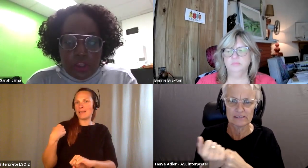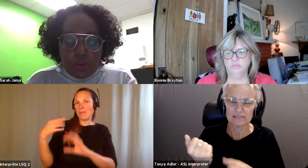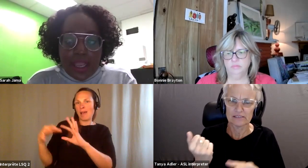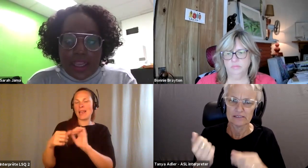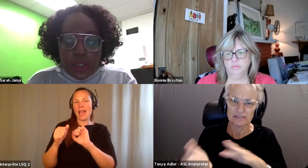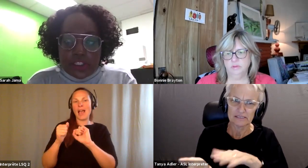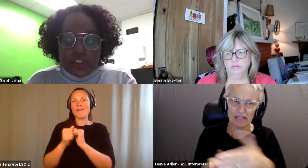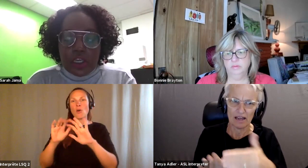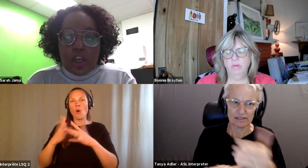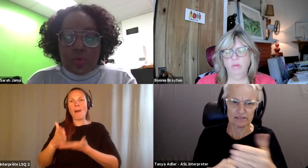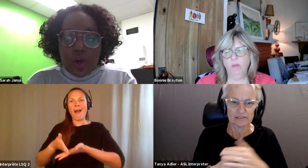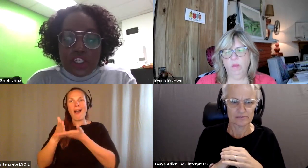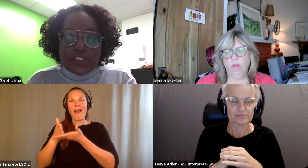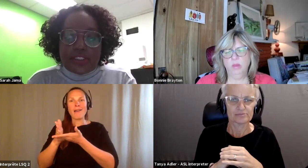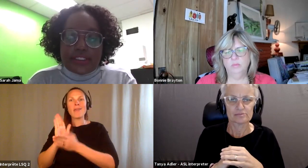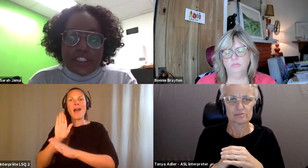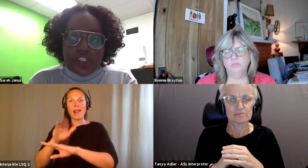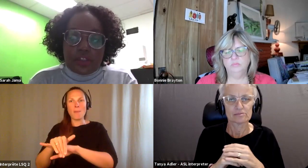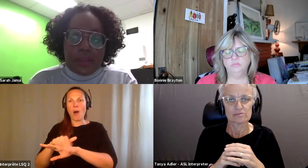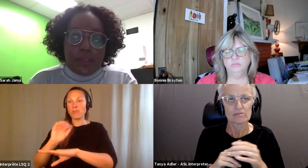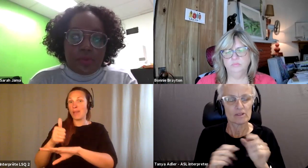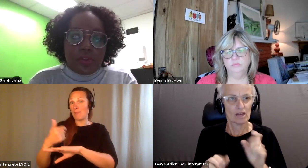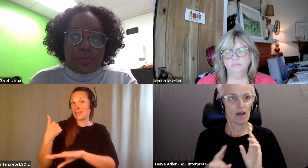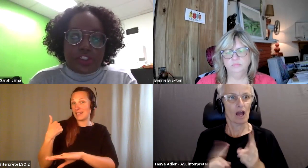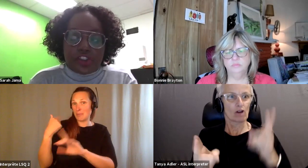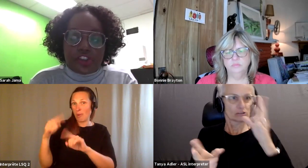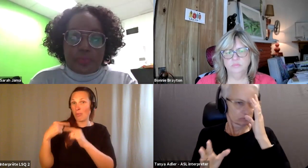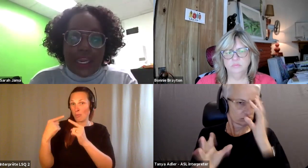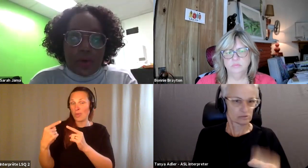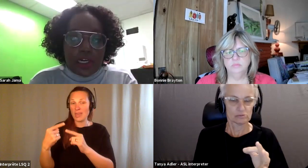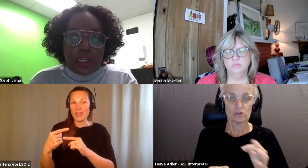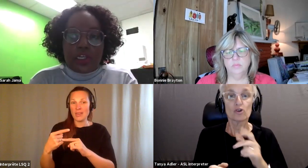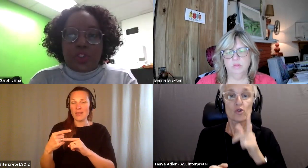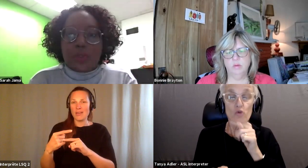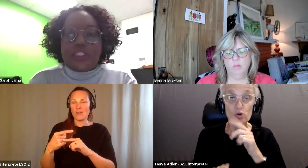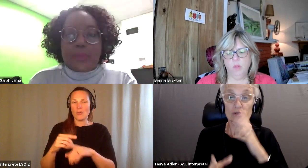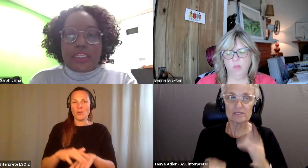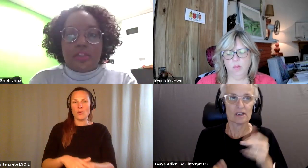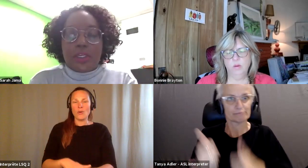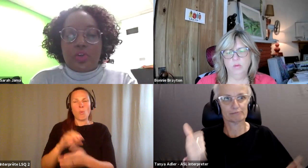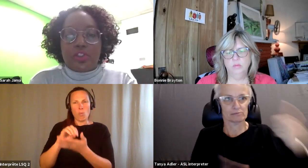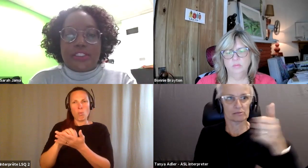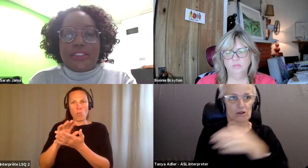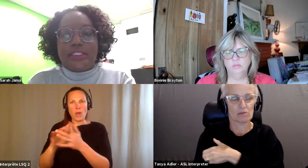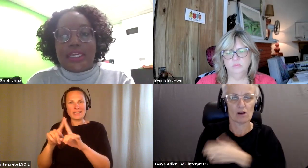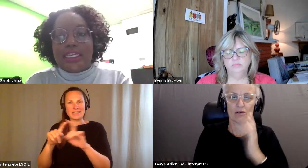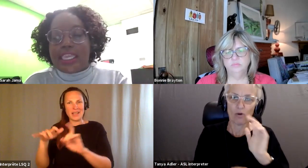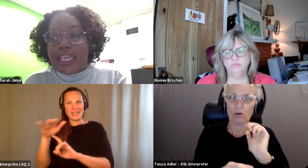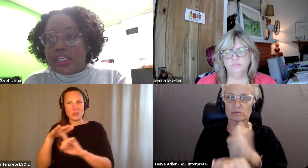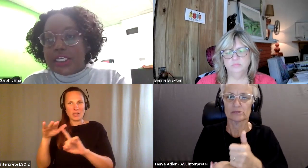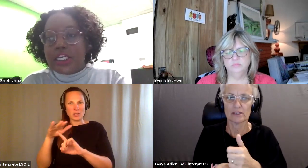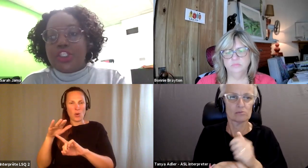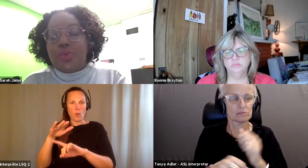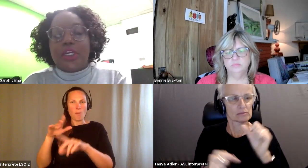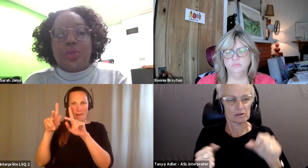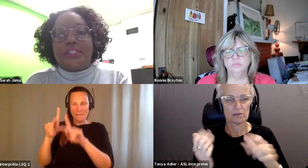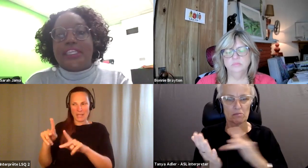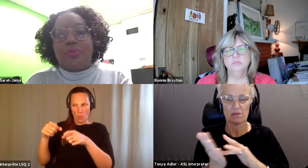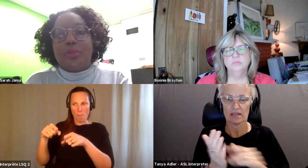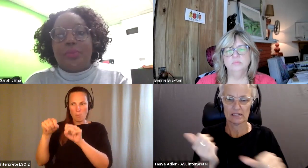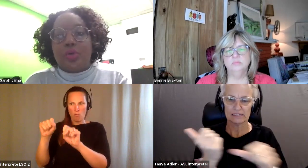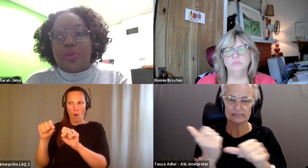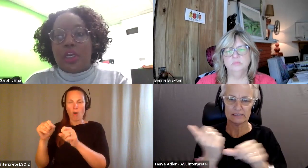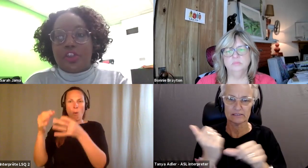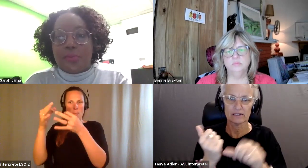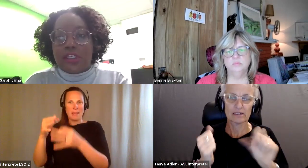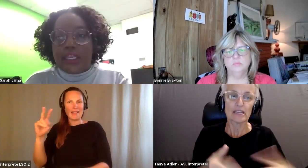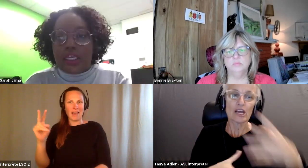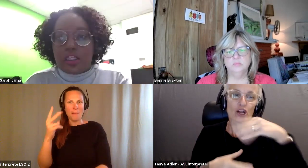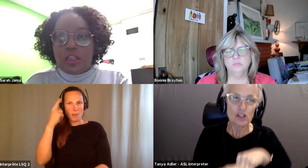Sarah Jama: What you had was a rushed decision by people in positions of power to expand medical assistance and dying and Canada to include disabled people who are not terminally ill.